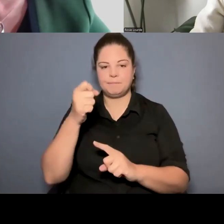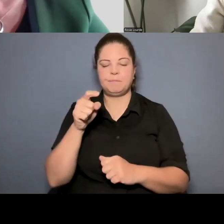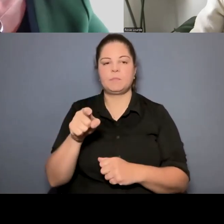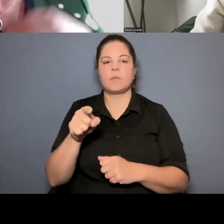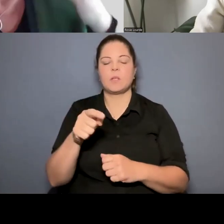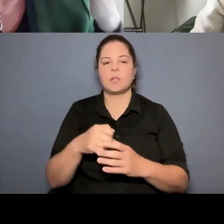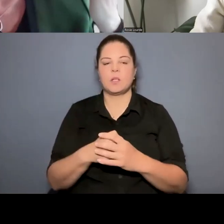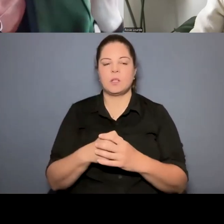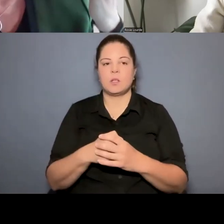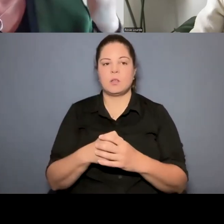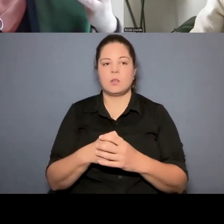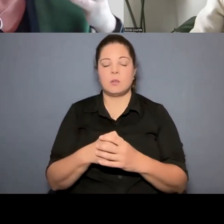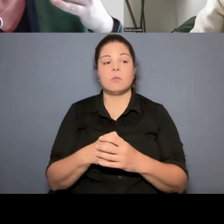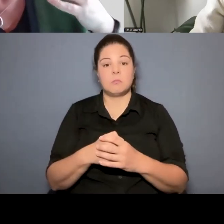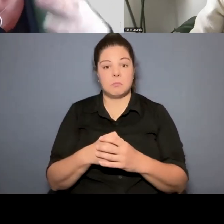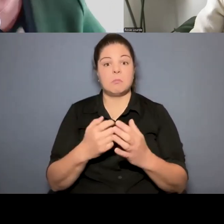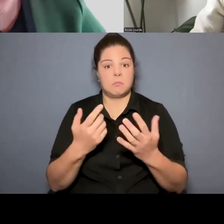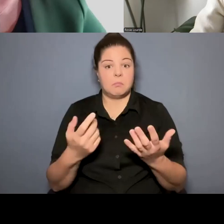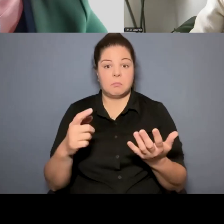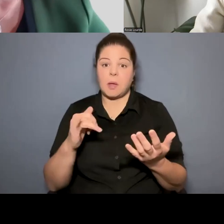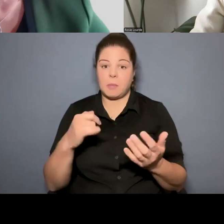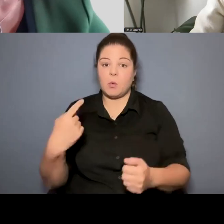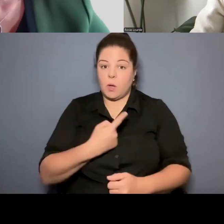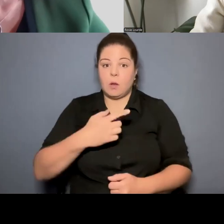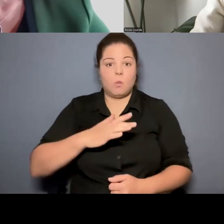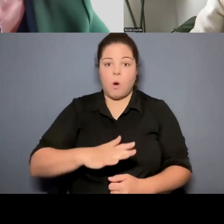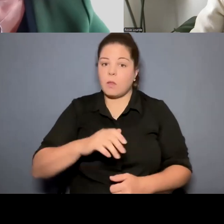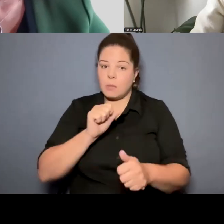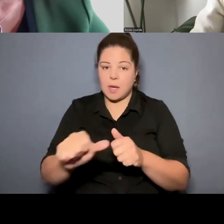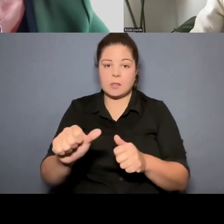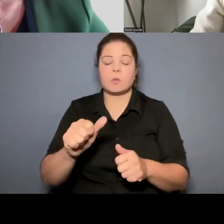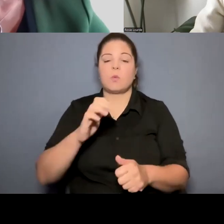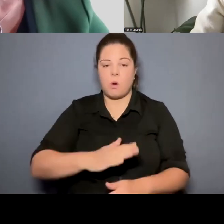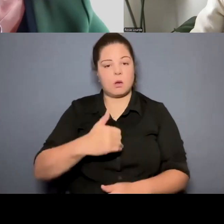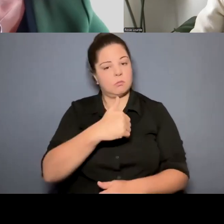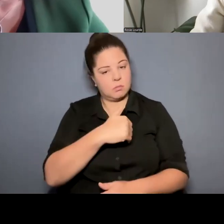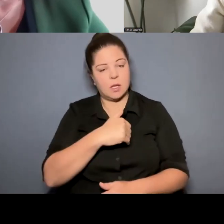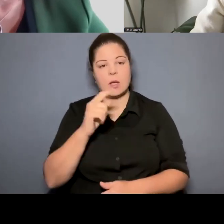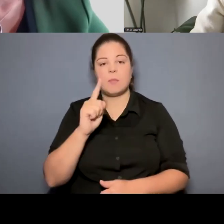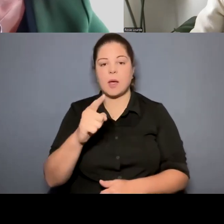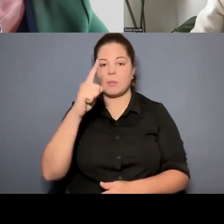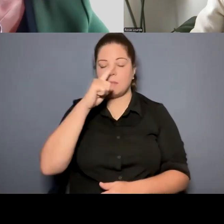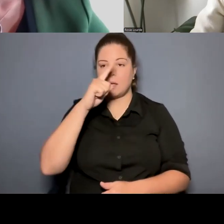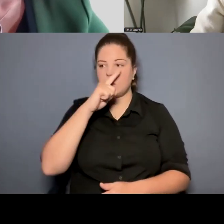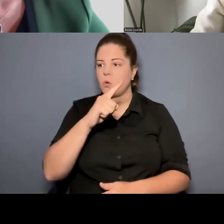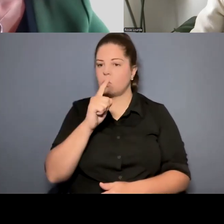well-intentioned, because of how we are trained, people immediately go to what can you do to